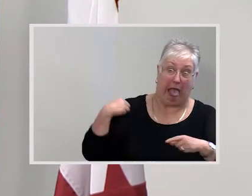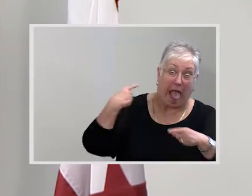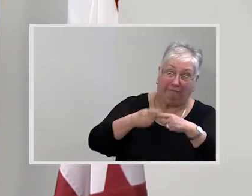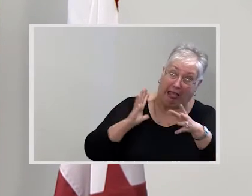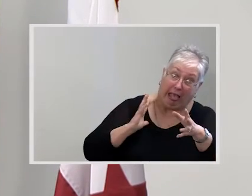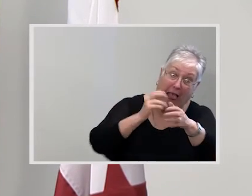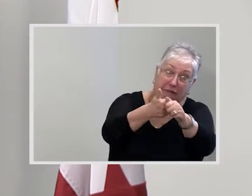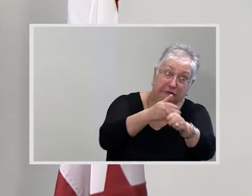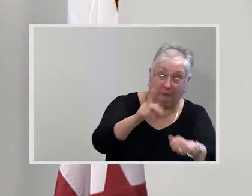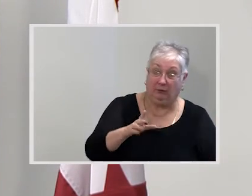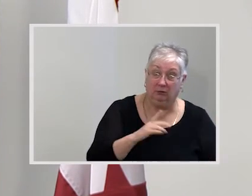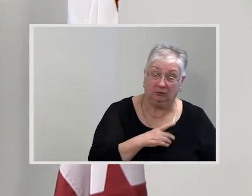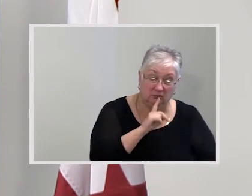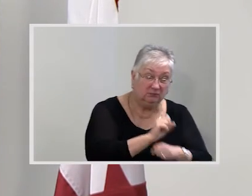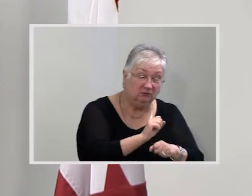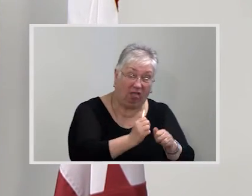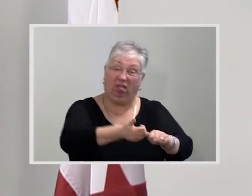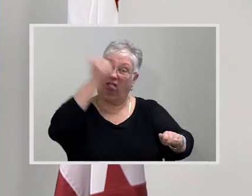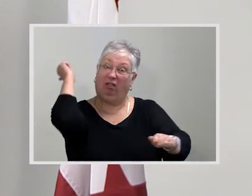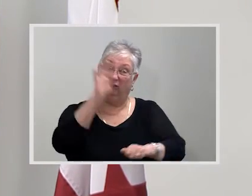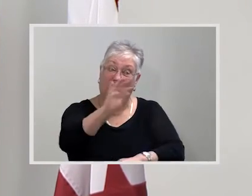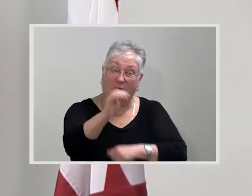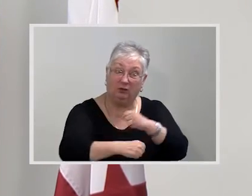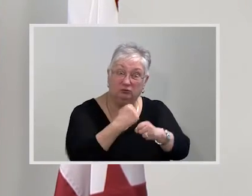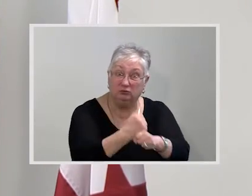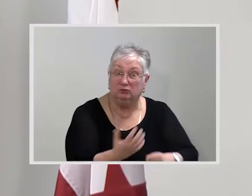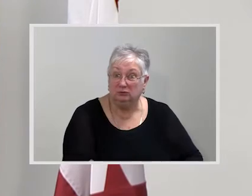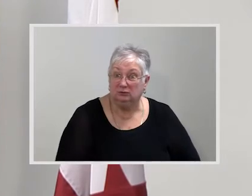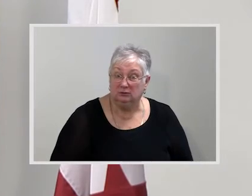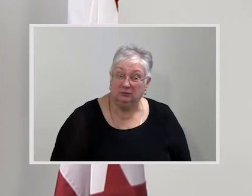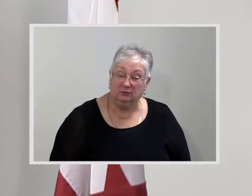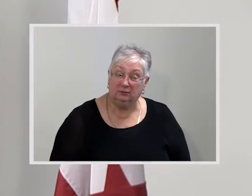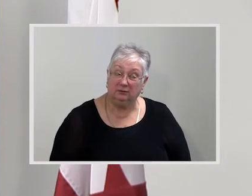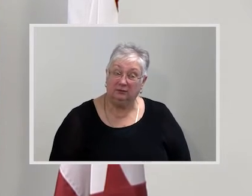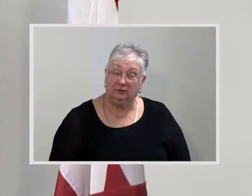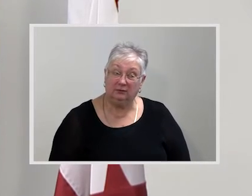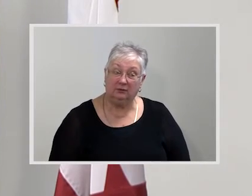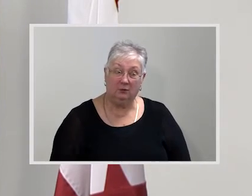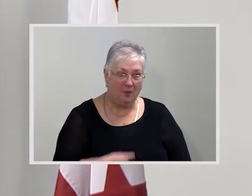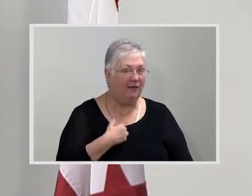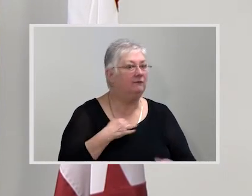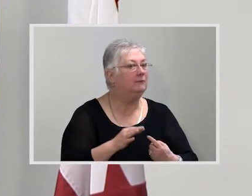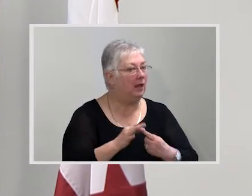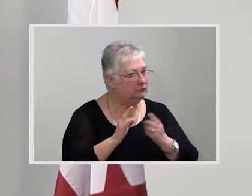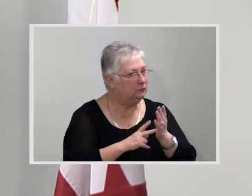40 YEARS. SO WE HAVE A SPECIAL PROGRAM AT DDOT CALLED ALLEY PALOOZA.